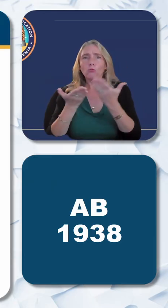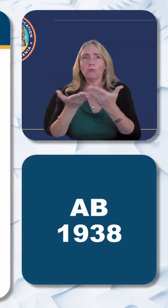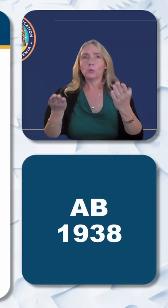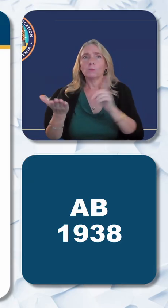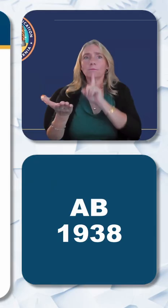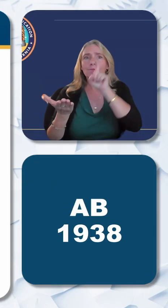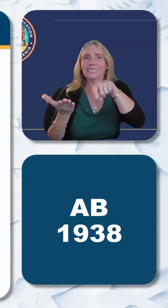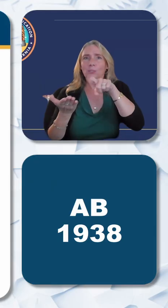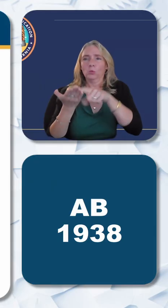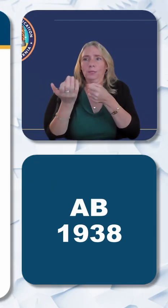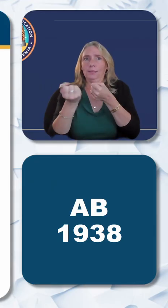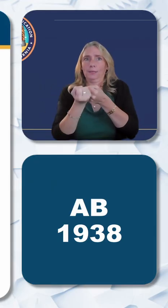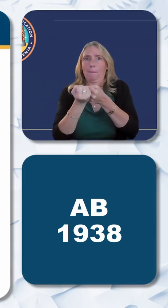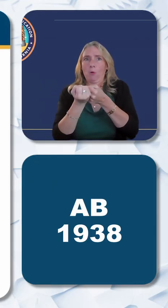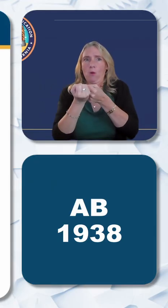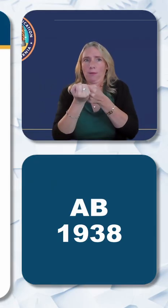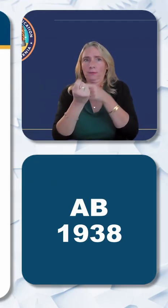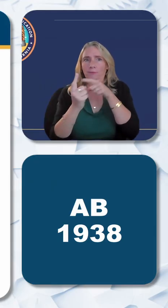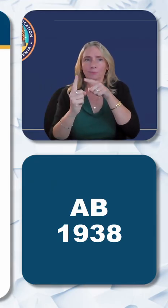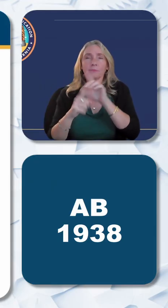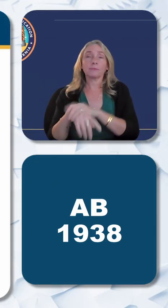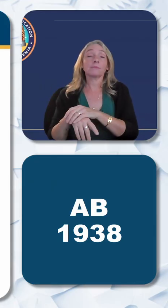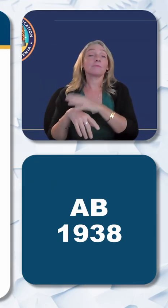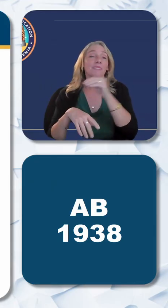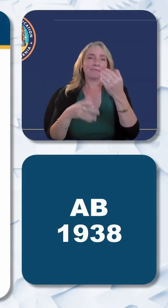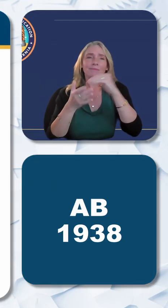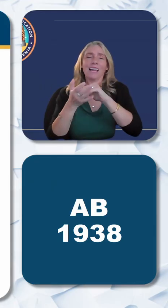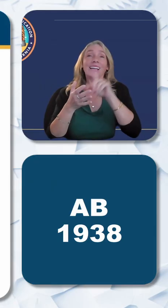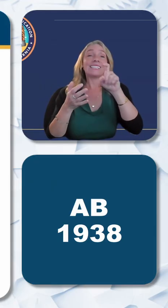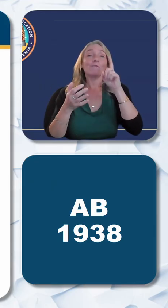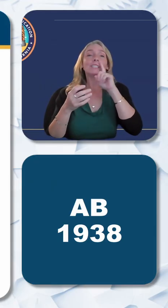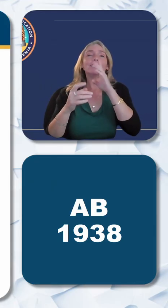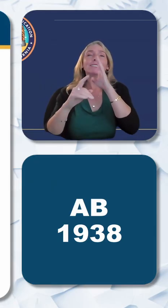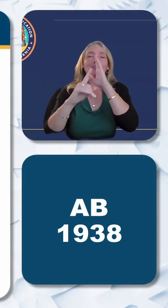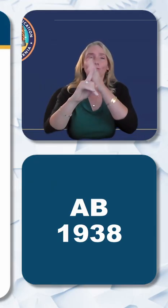be able to make progress in the classroom based on the resources that are provided.